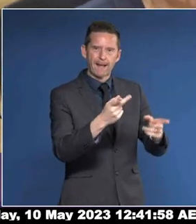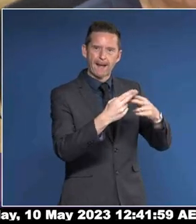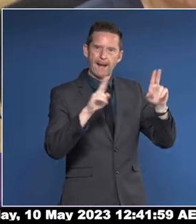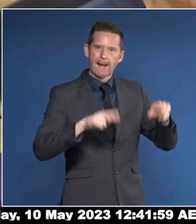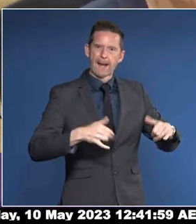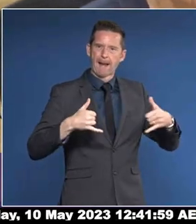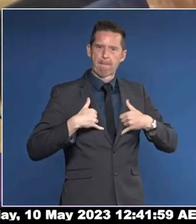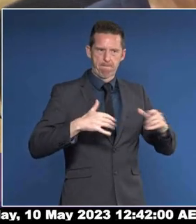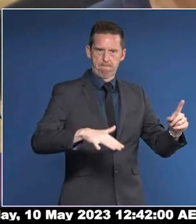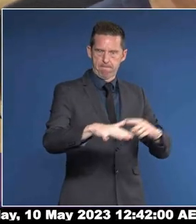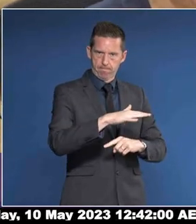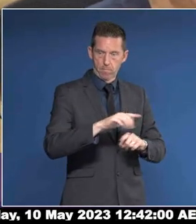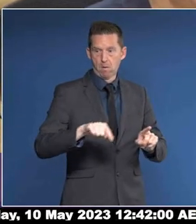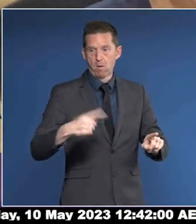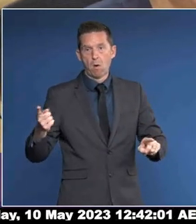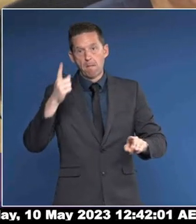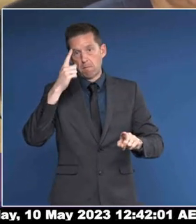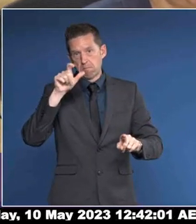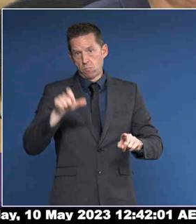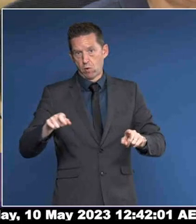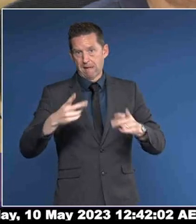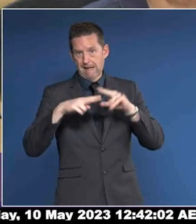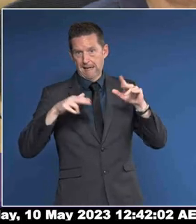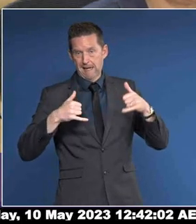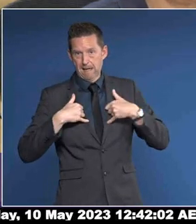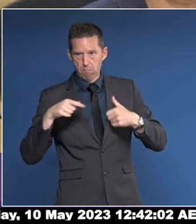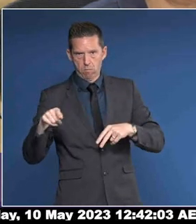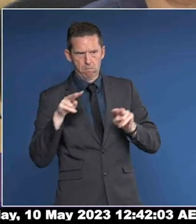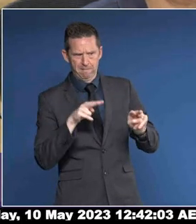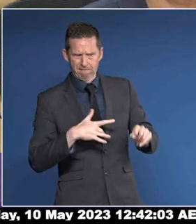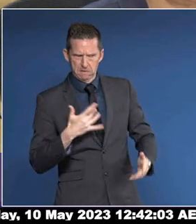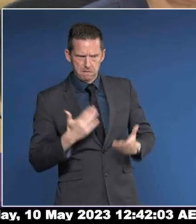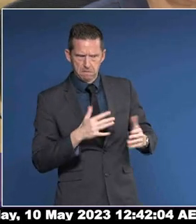camper had raised concerns over the welfare of the children who are: '... severely disabled.